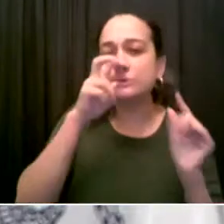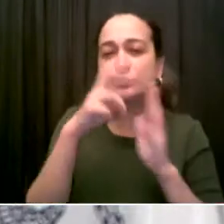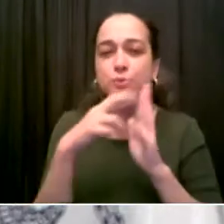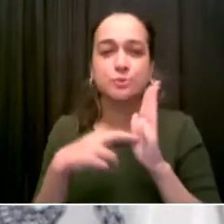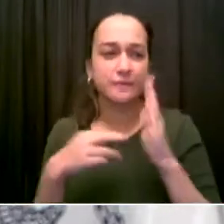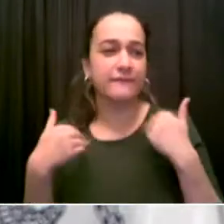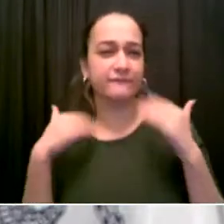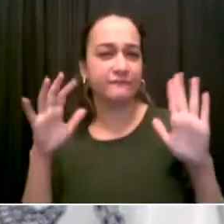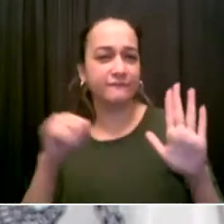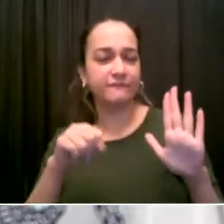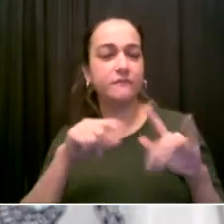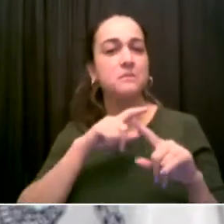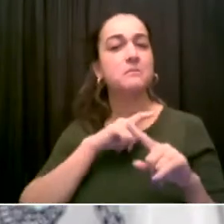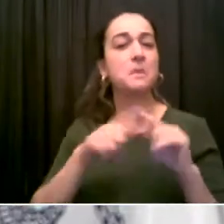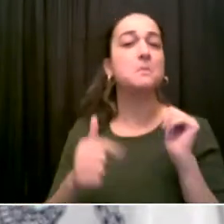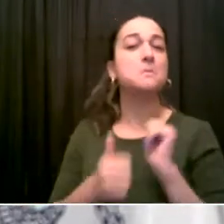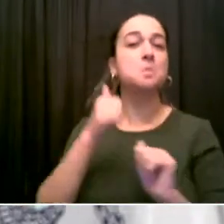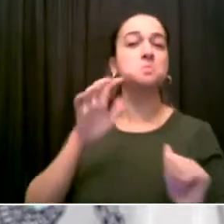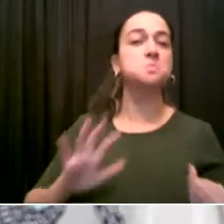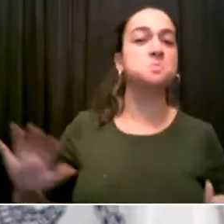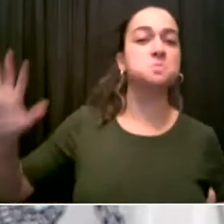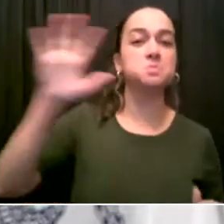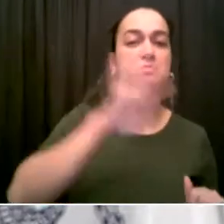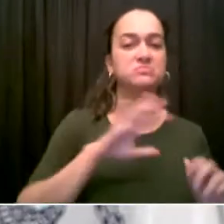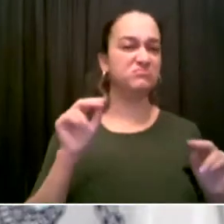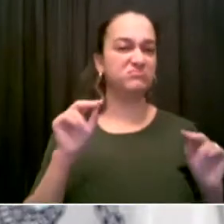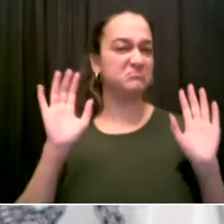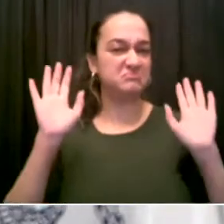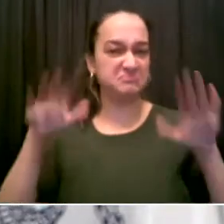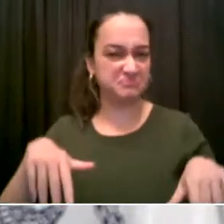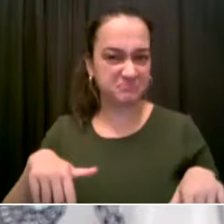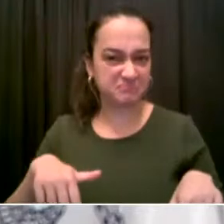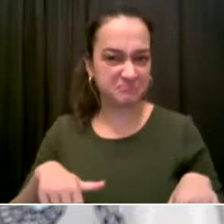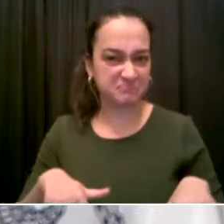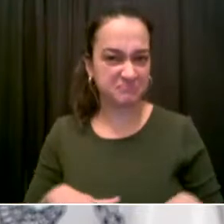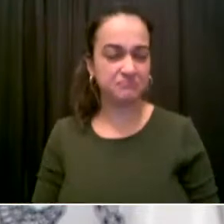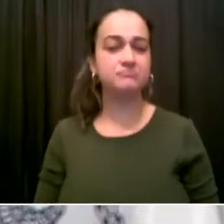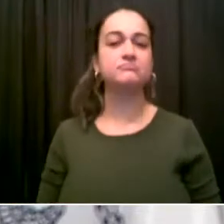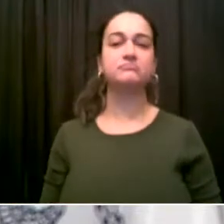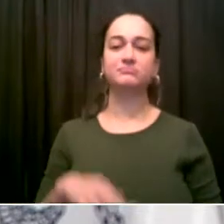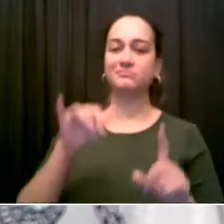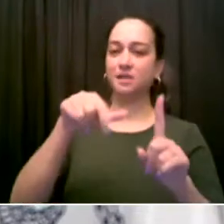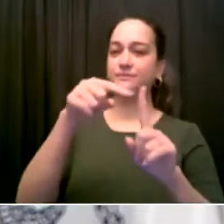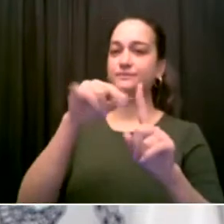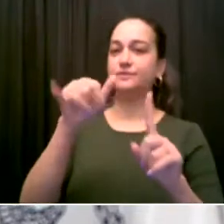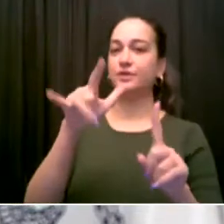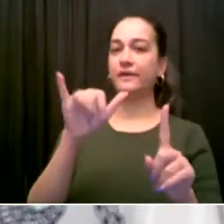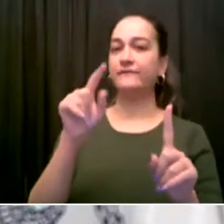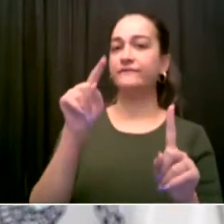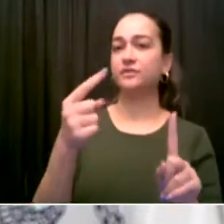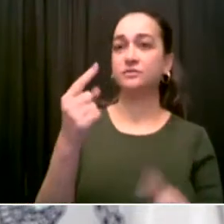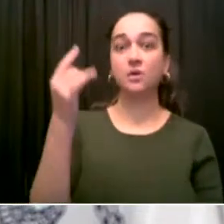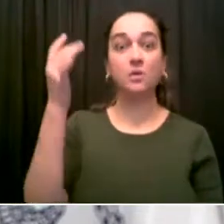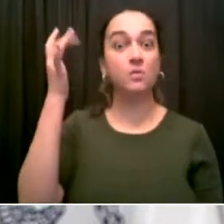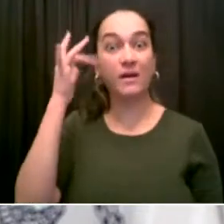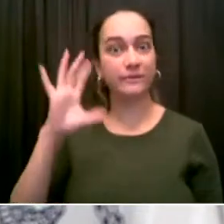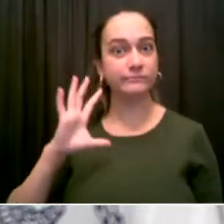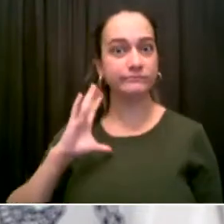AGAIN, THEY MAY MAKE PRIVATE